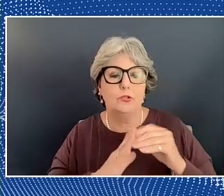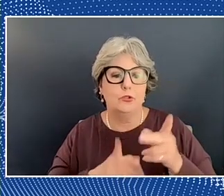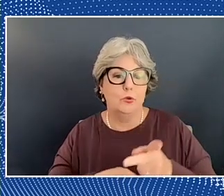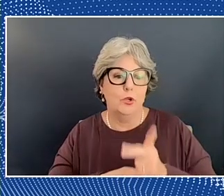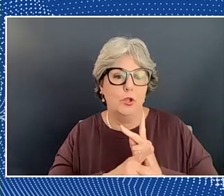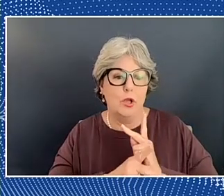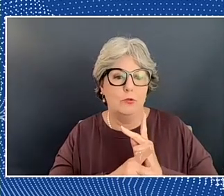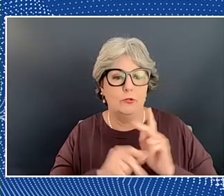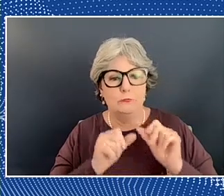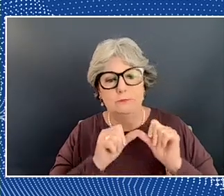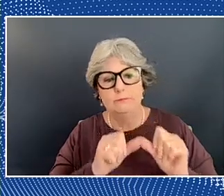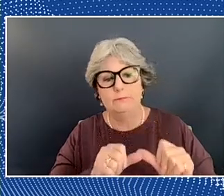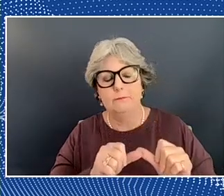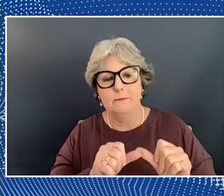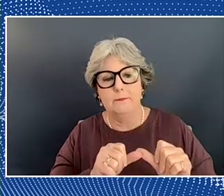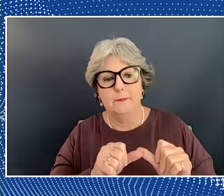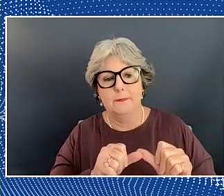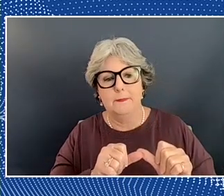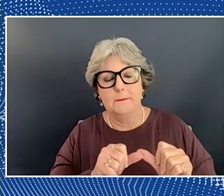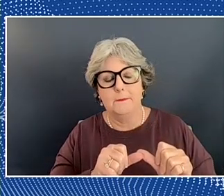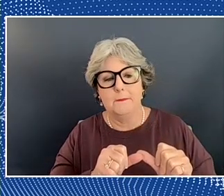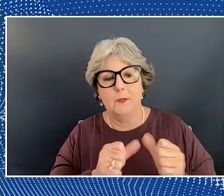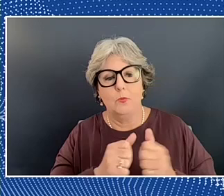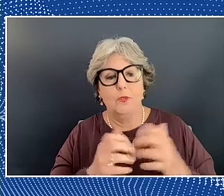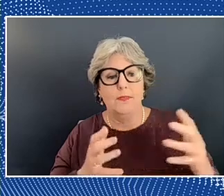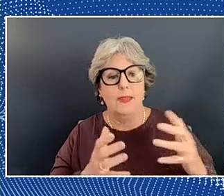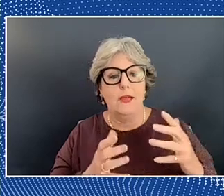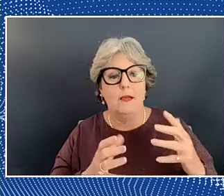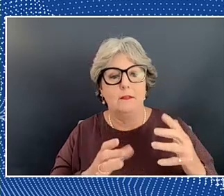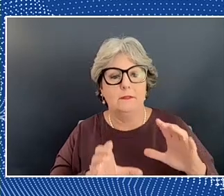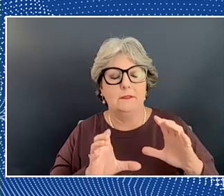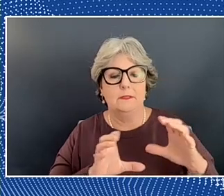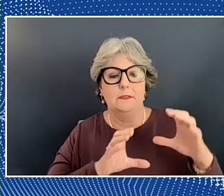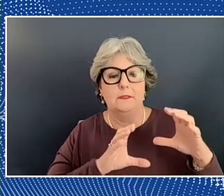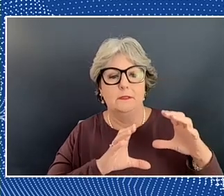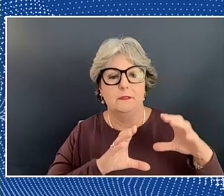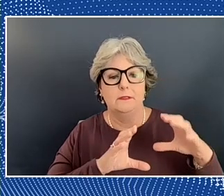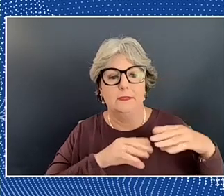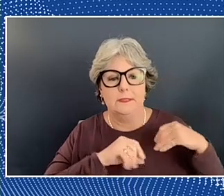successfully return to payment without taking on multiple positions, traveling